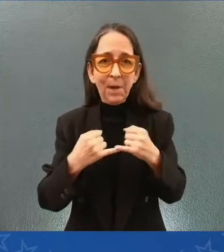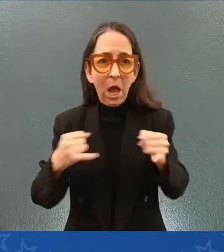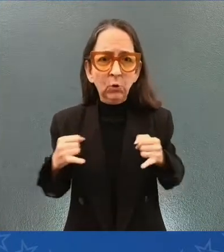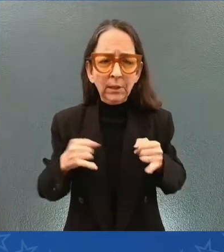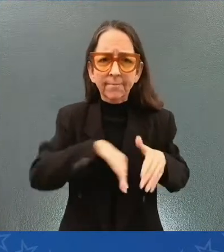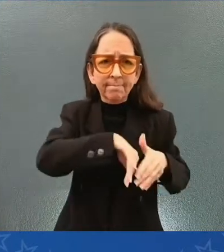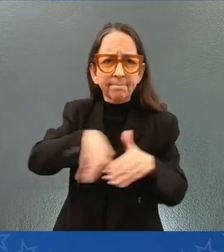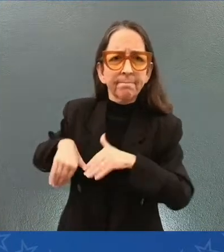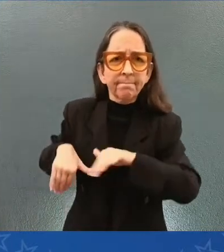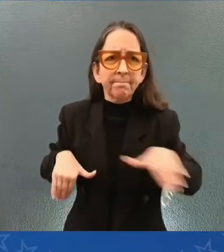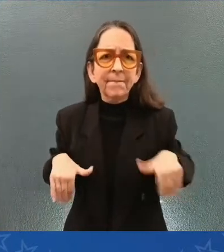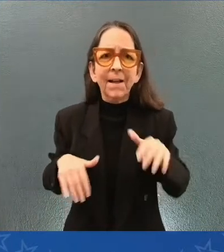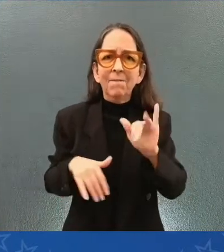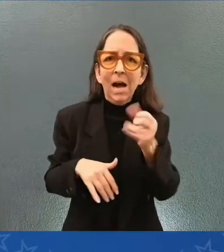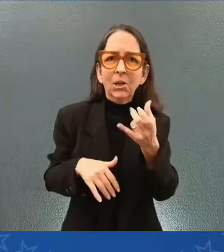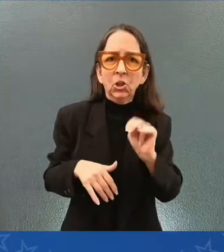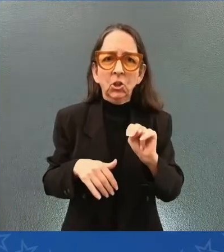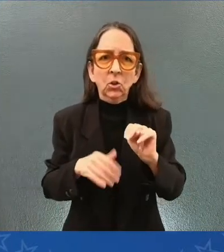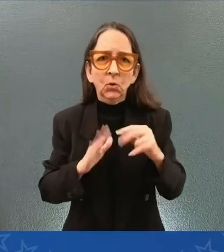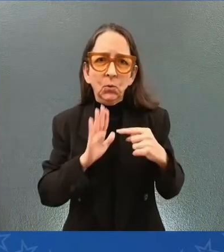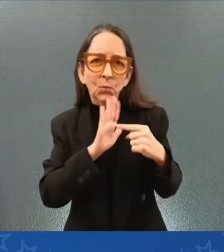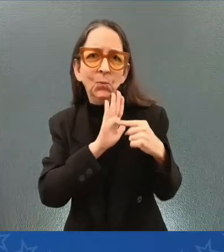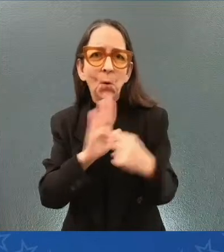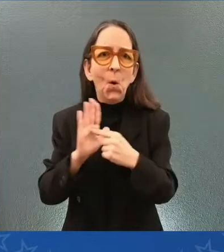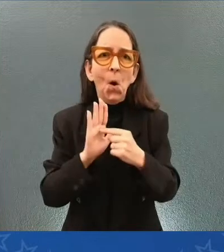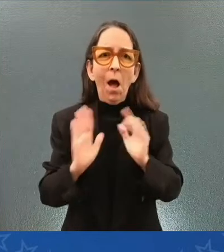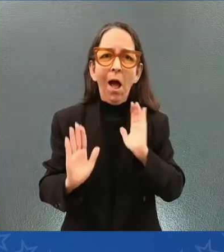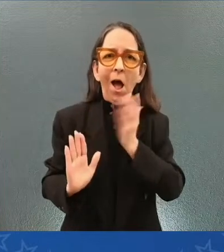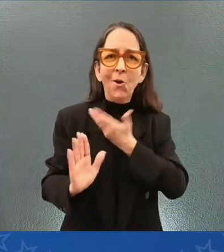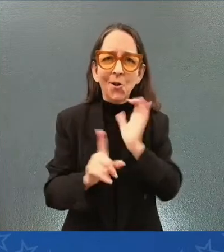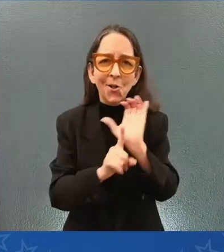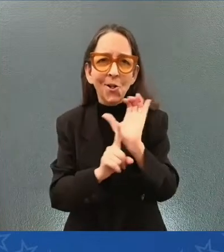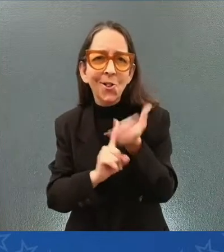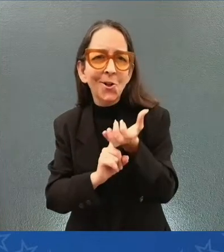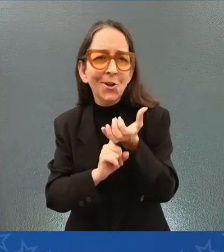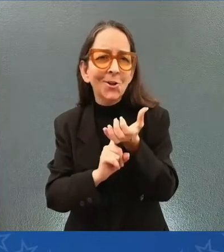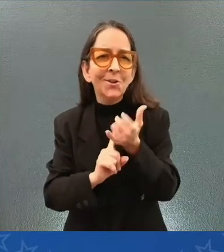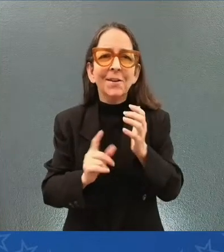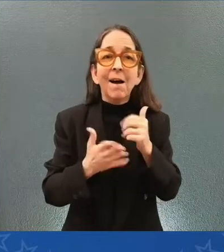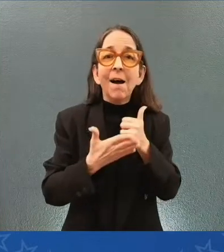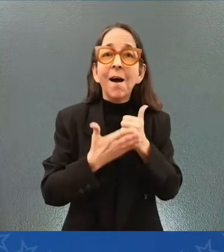and helps the next generation of entrepreneurs and designers define their vision and find their voice.